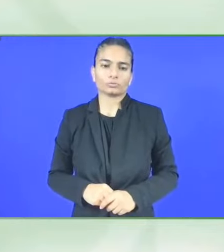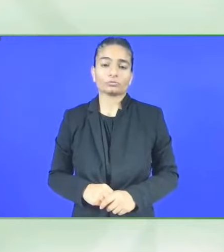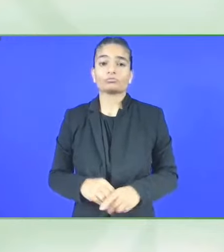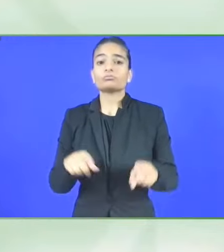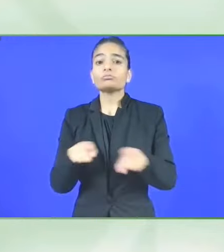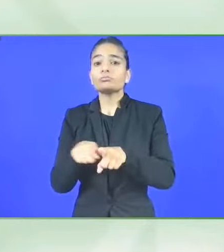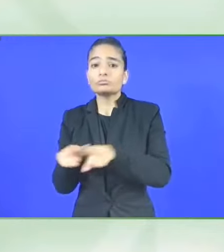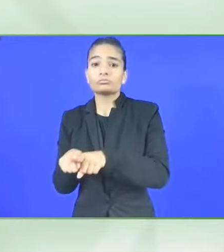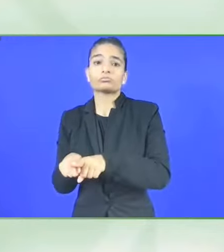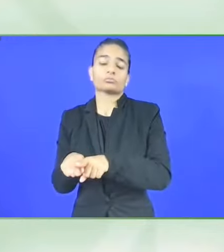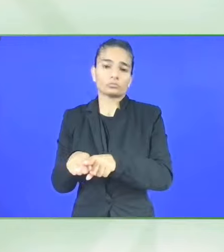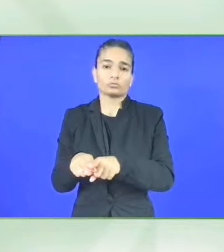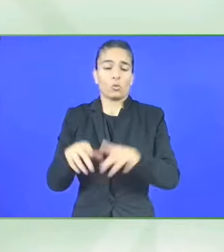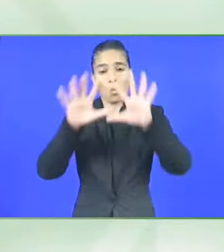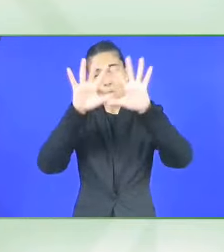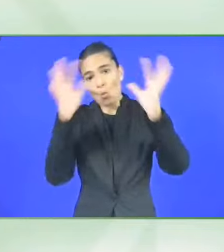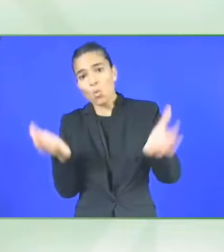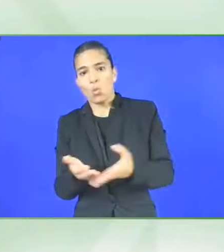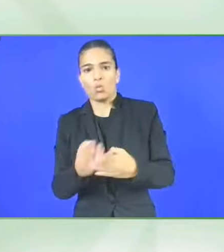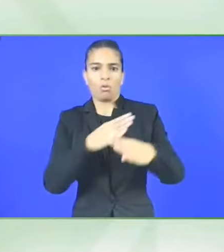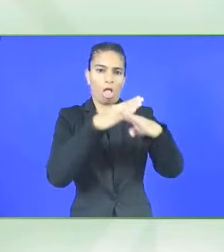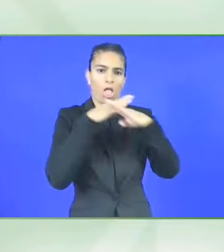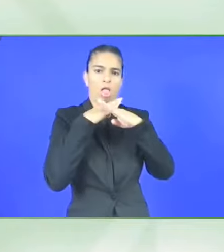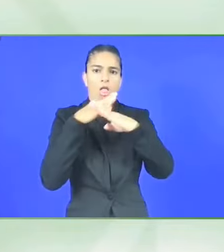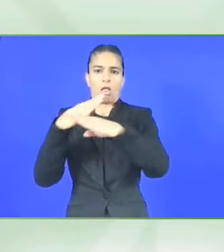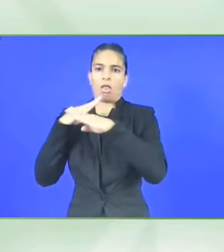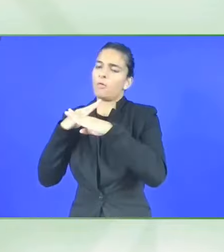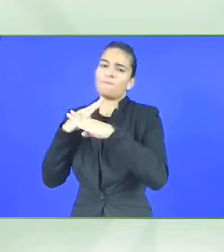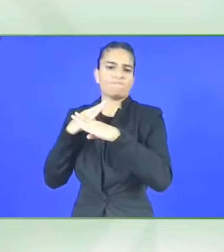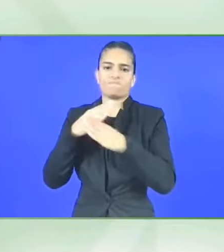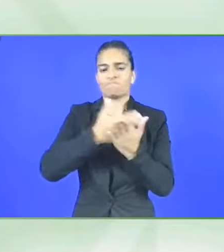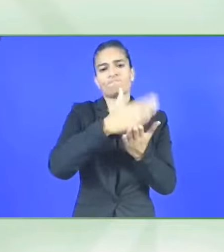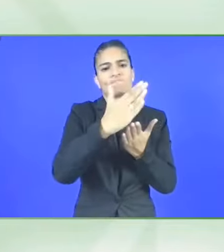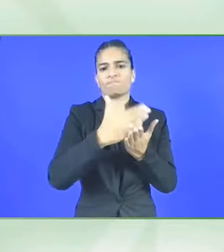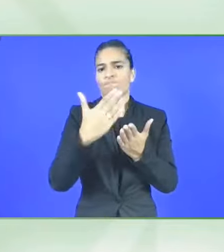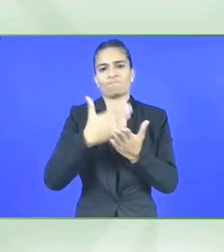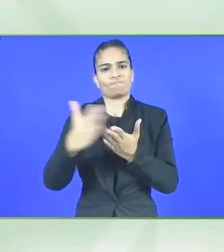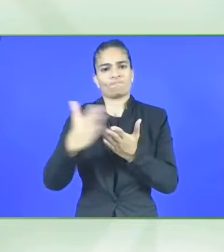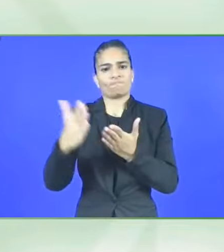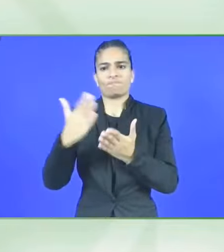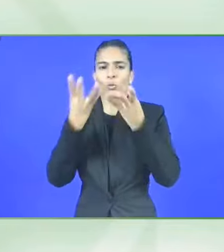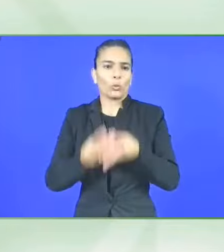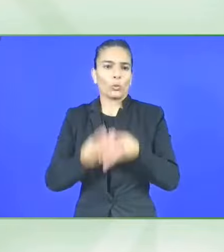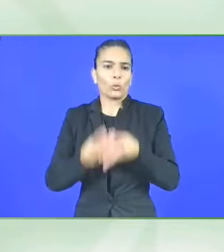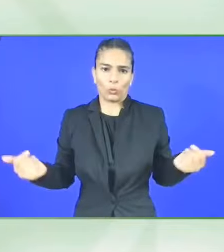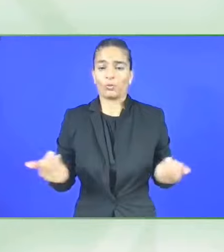productions, and other cultural activities accessible to all.